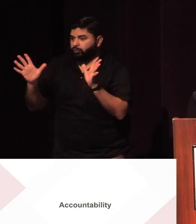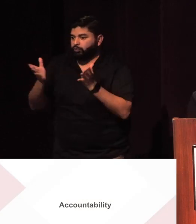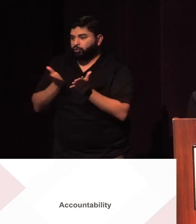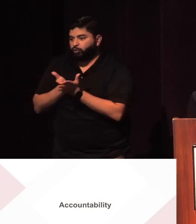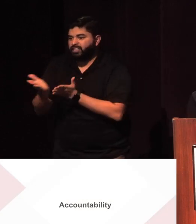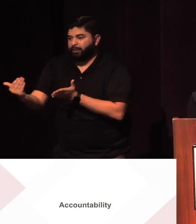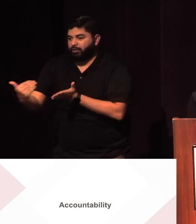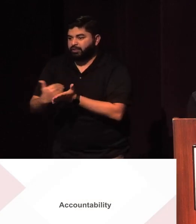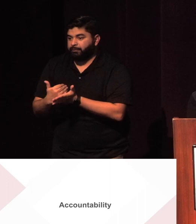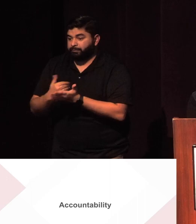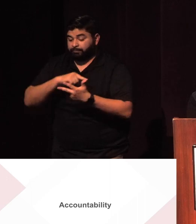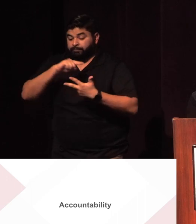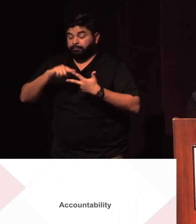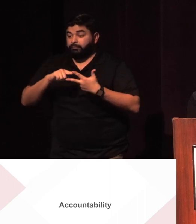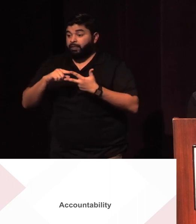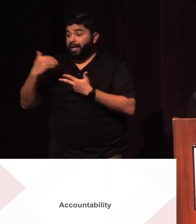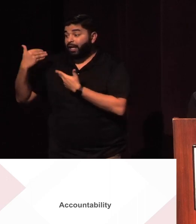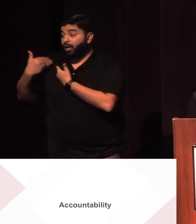allocating funds and in all of our decision-making processes.